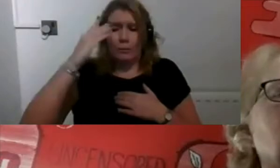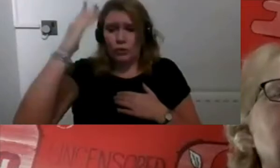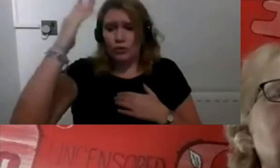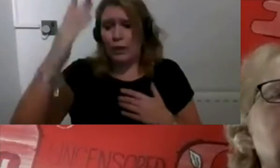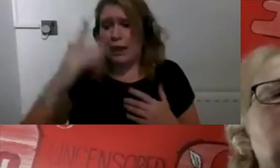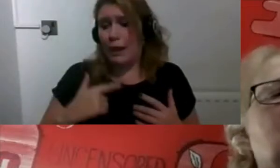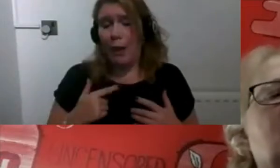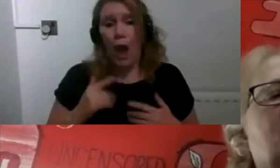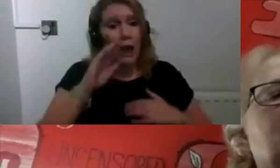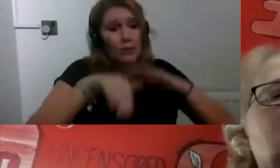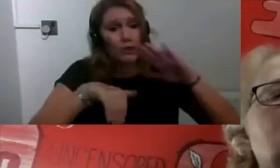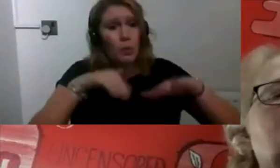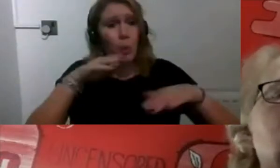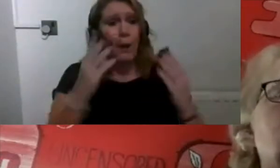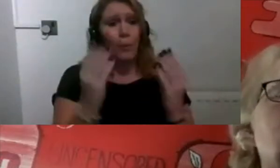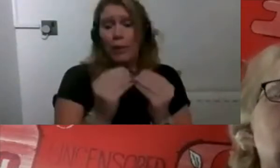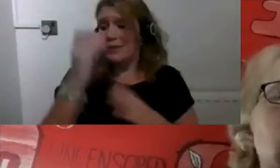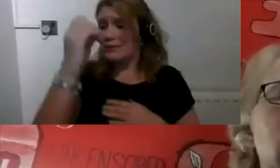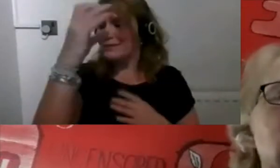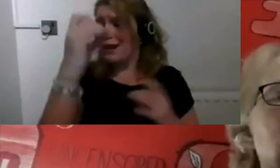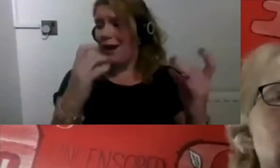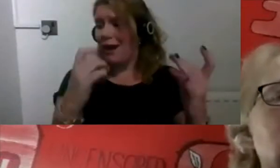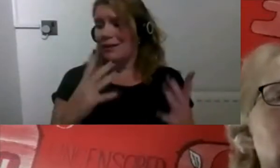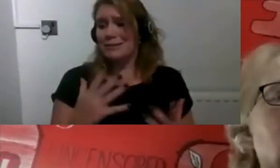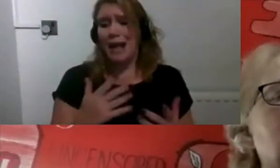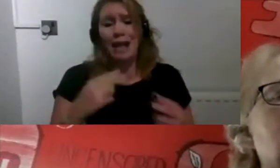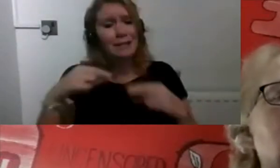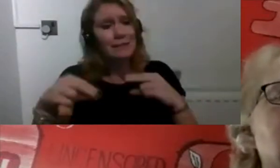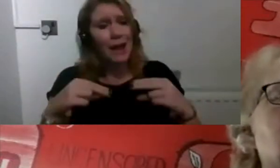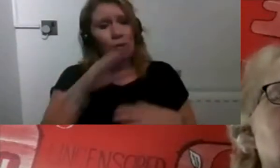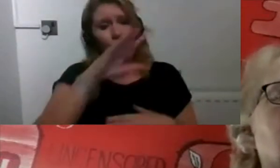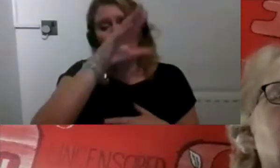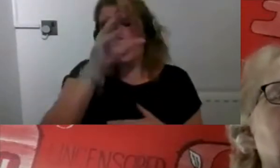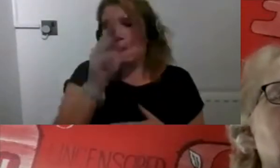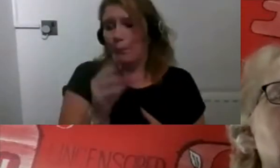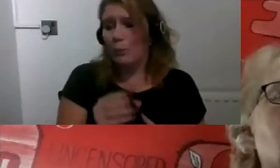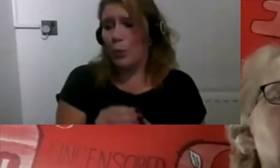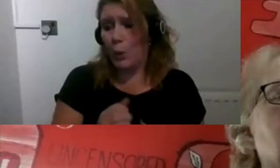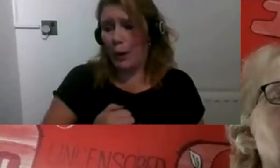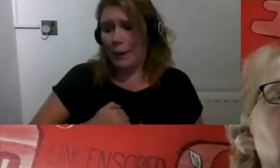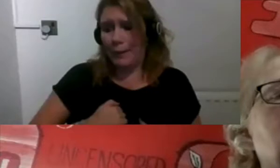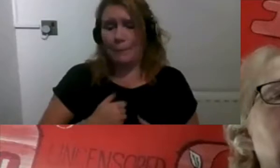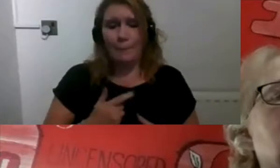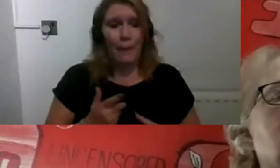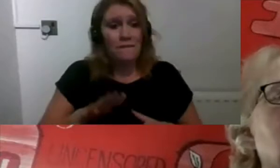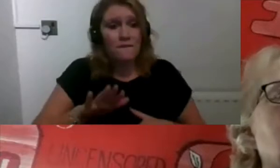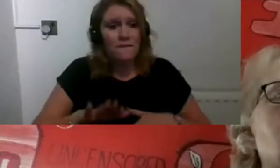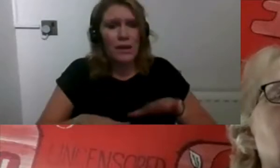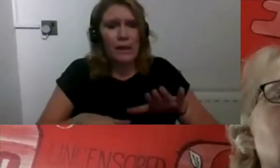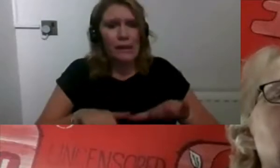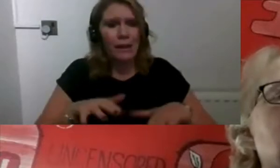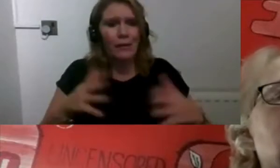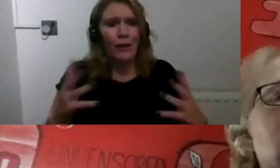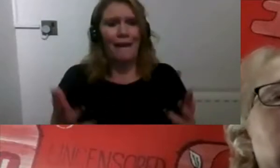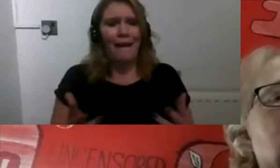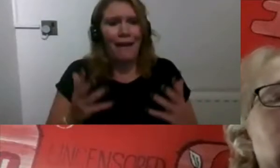My feet not heavy, My spirit light enough To carry me up and over The brightness of